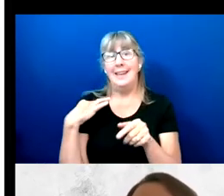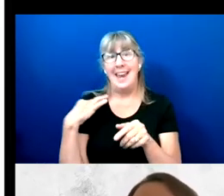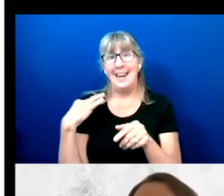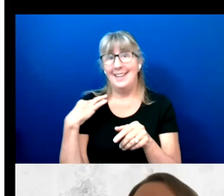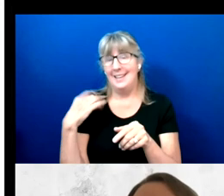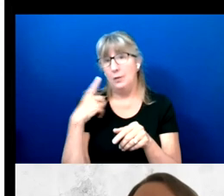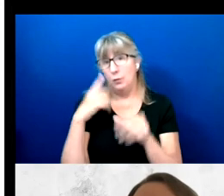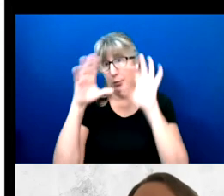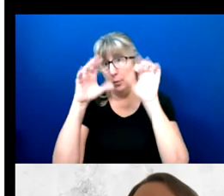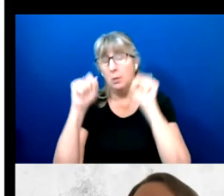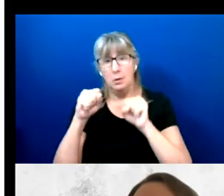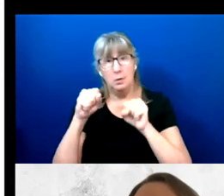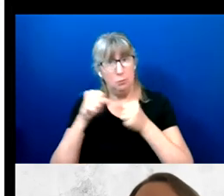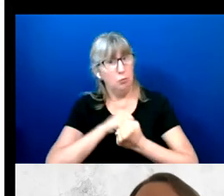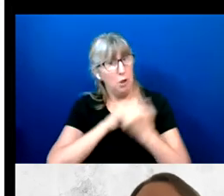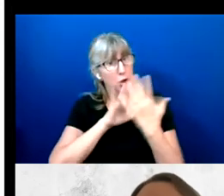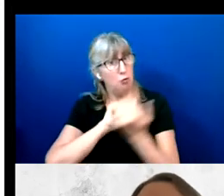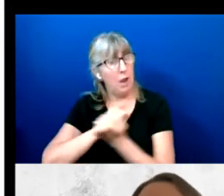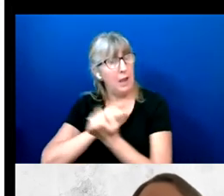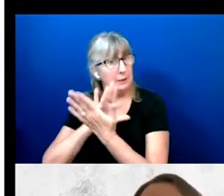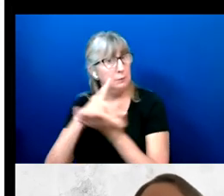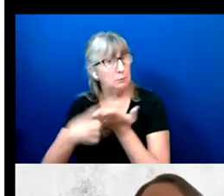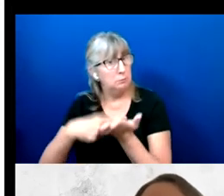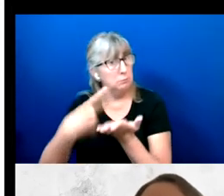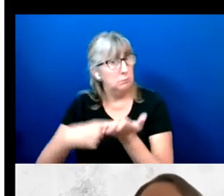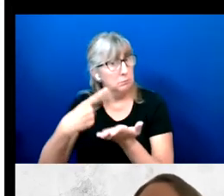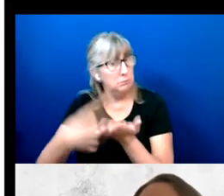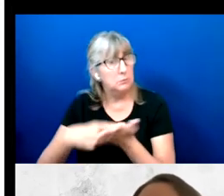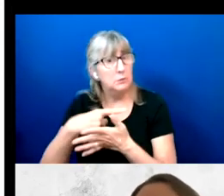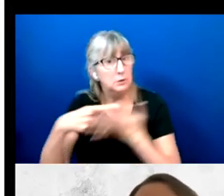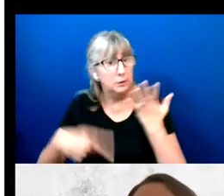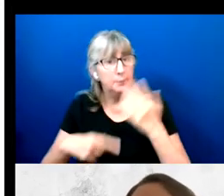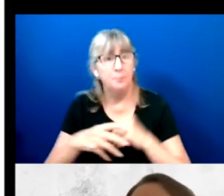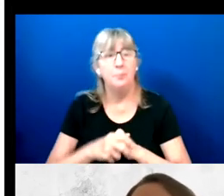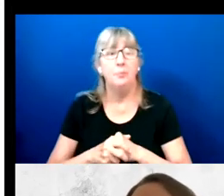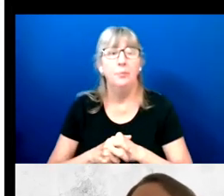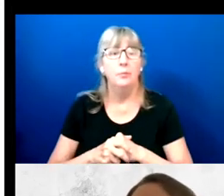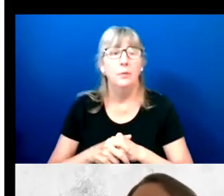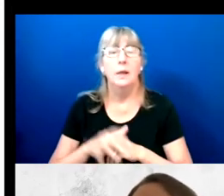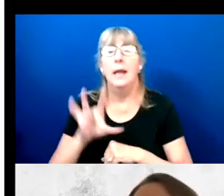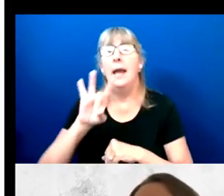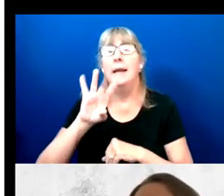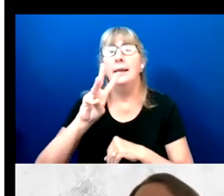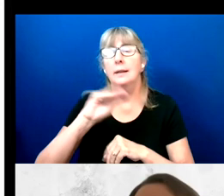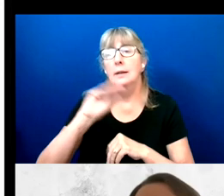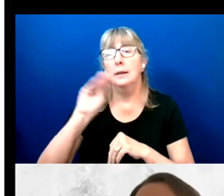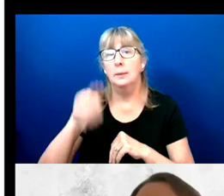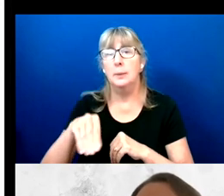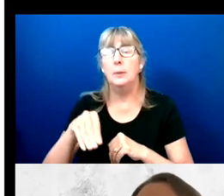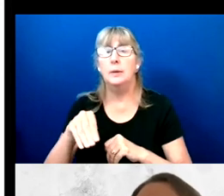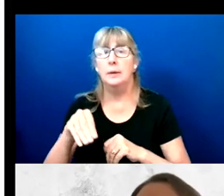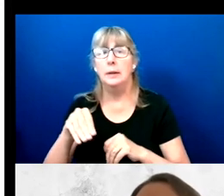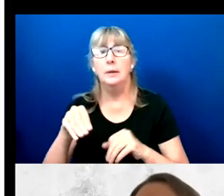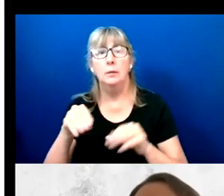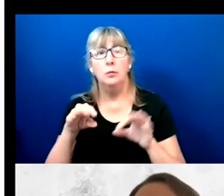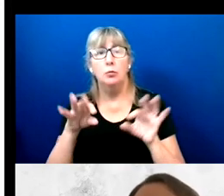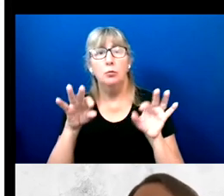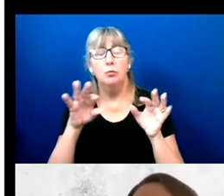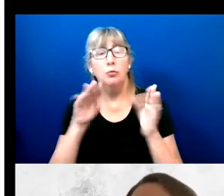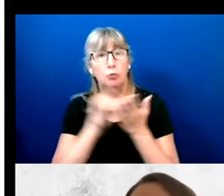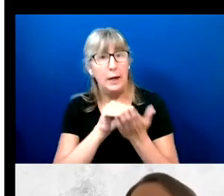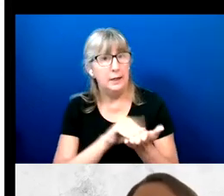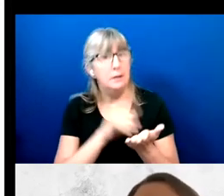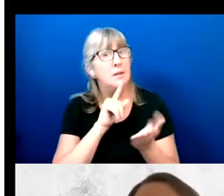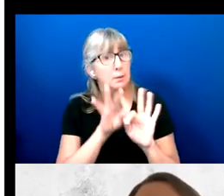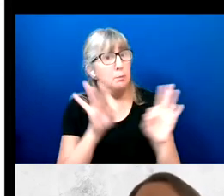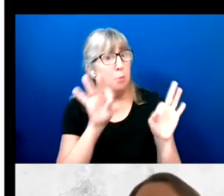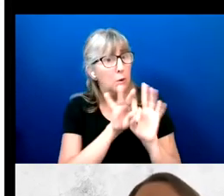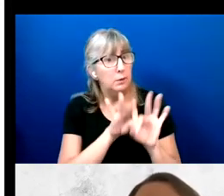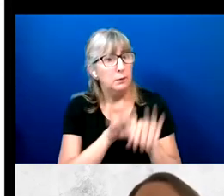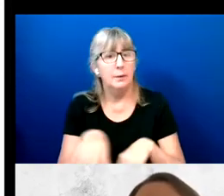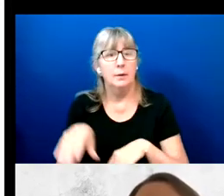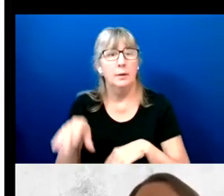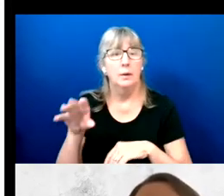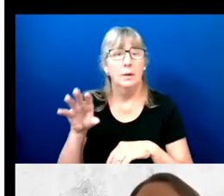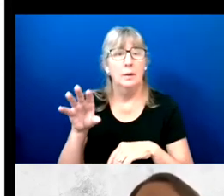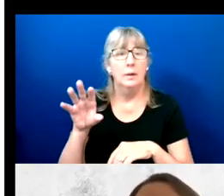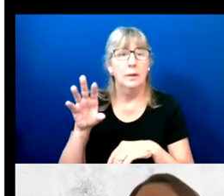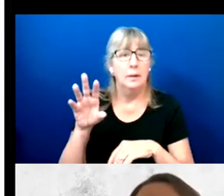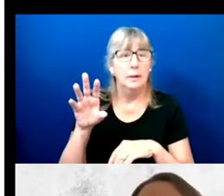Looking at voters overall, 86% rated as important and 60% saying it is very important for Congressional